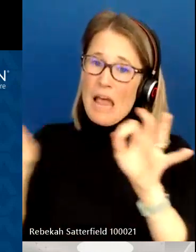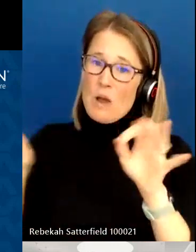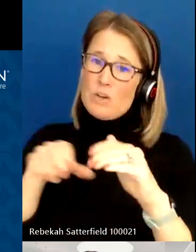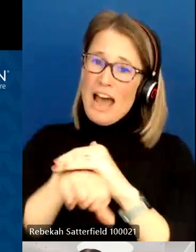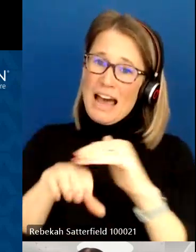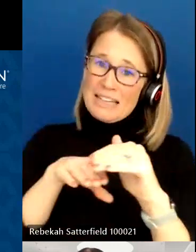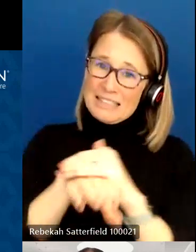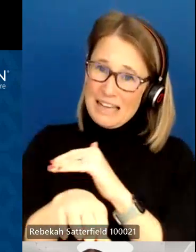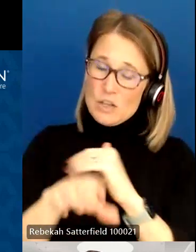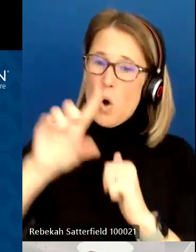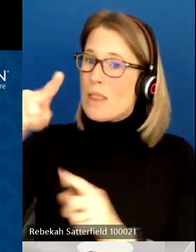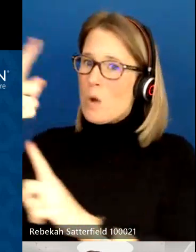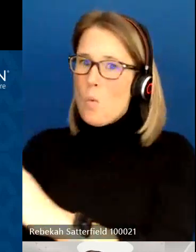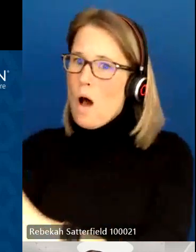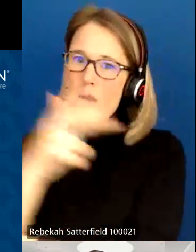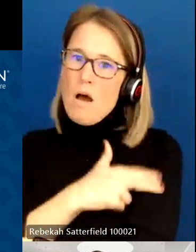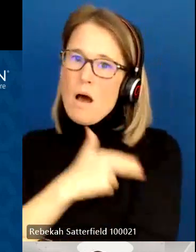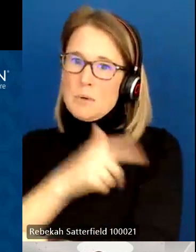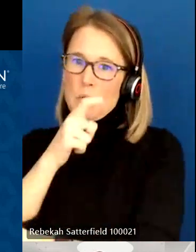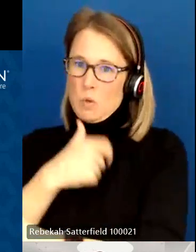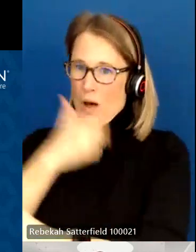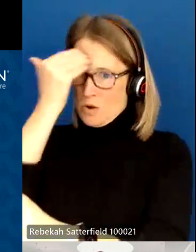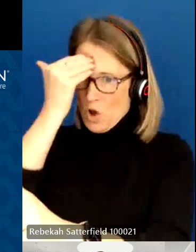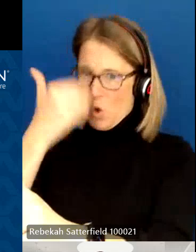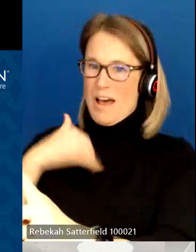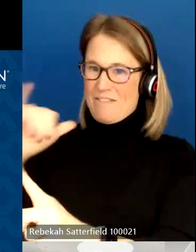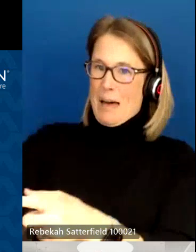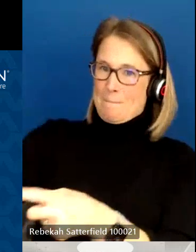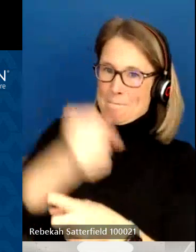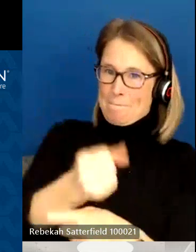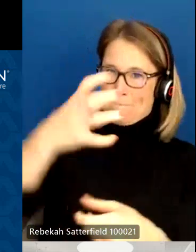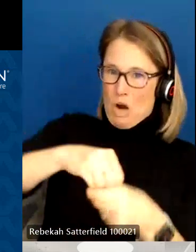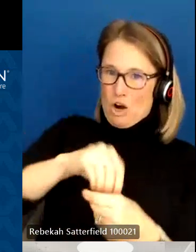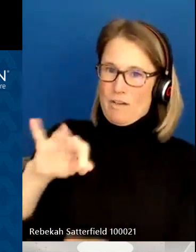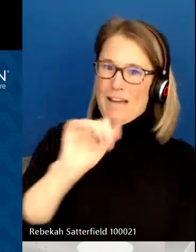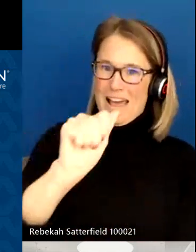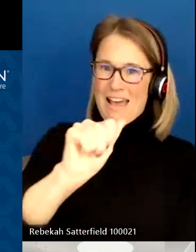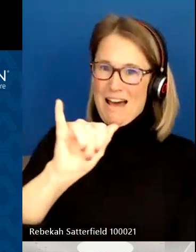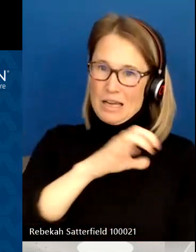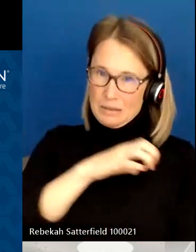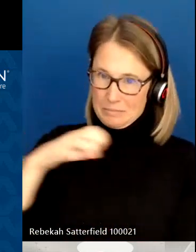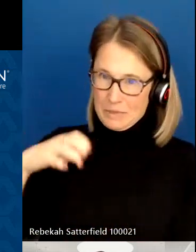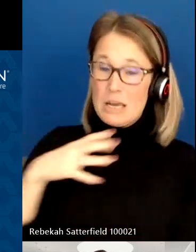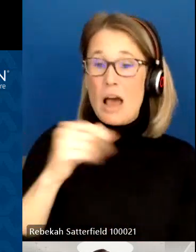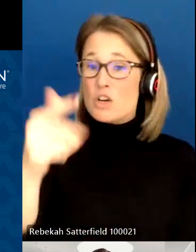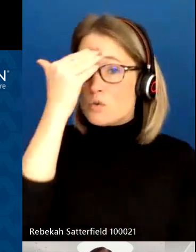hospital that I know of has that as part of their AI committee and you know Drew mentioned that you